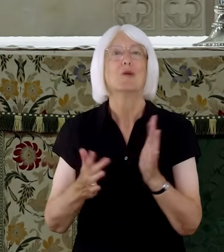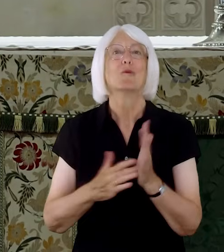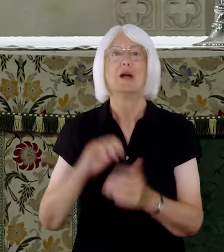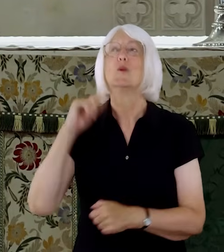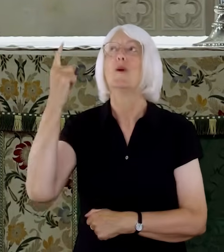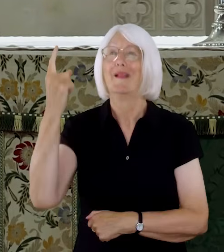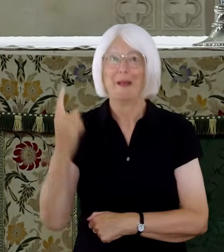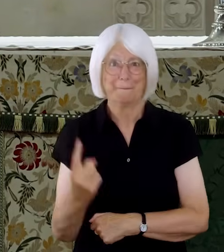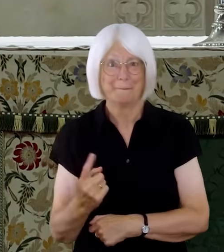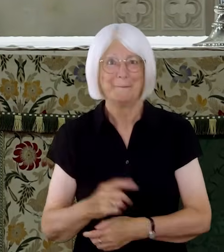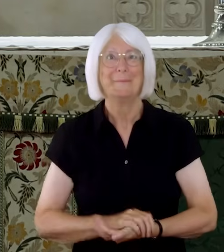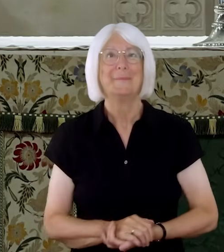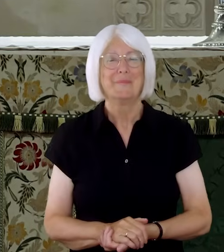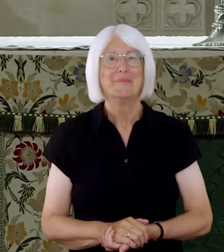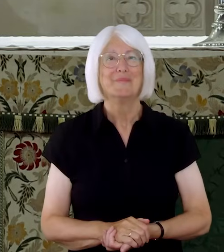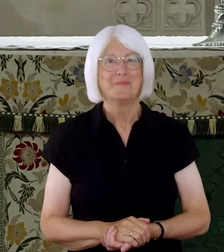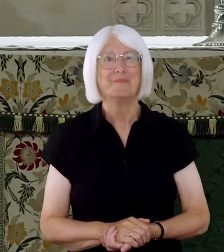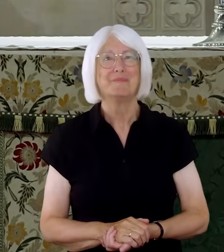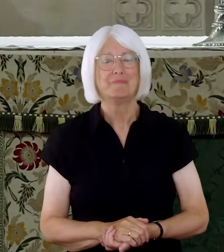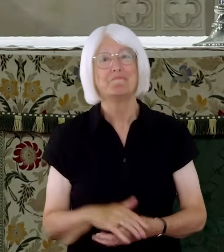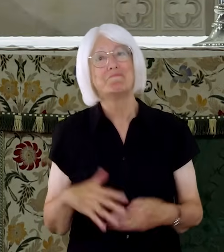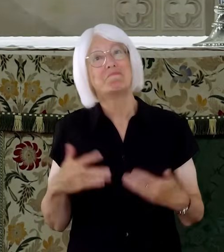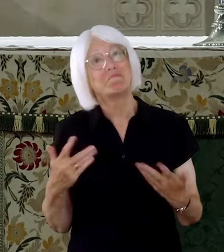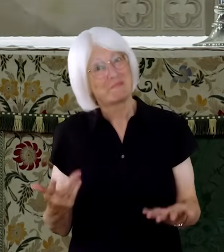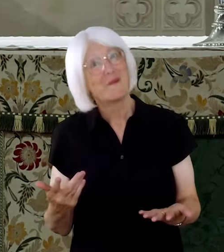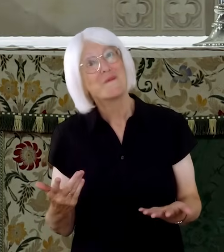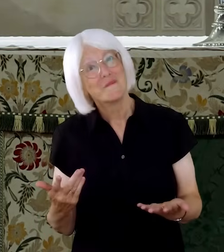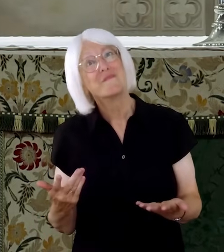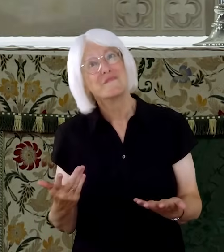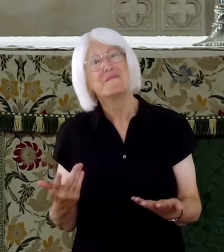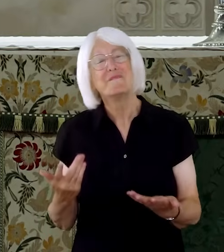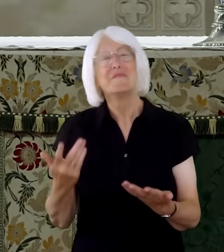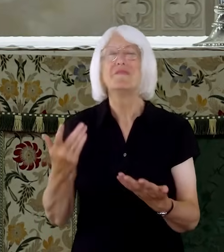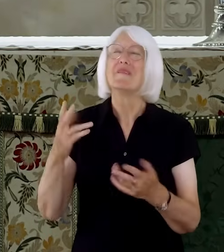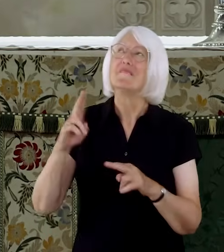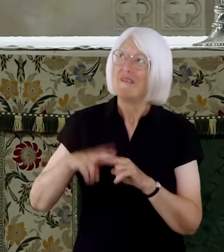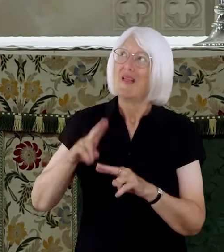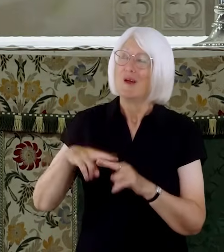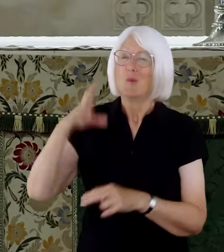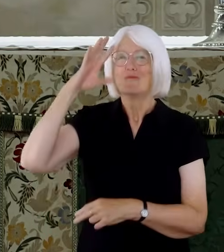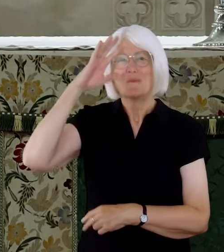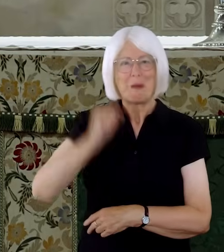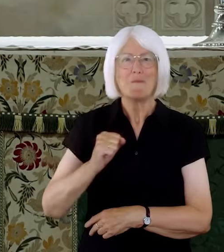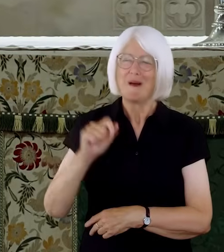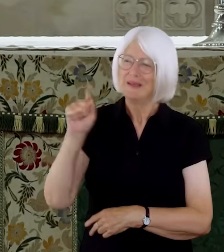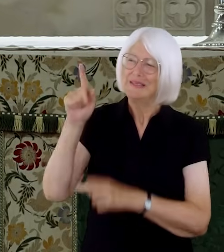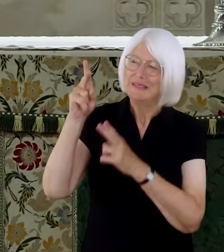Christ will come again and so Father, calling to mind his death on the cross,